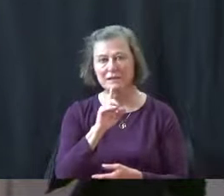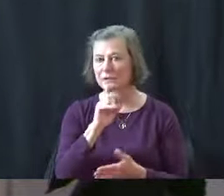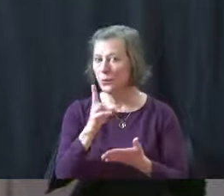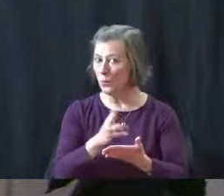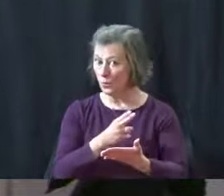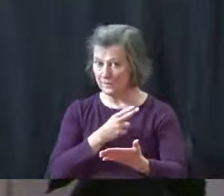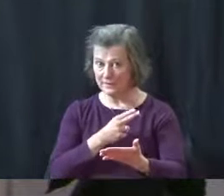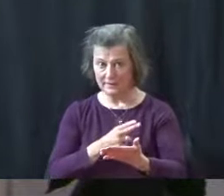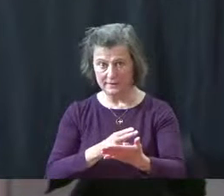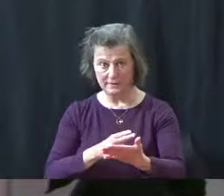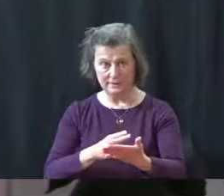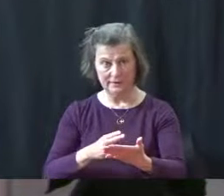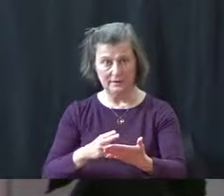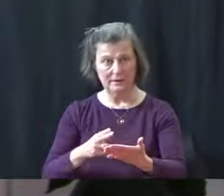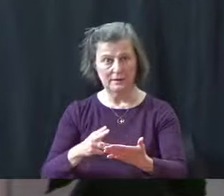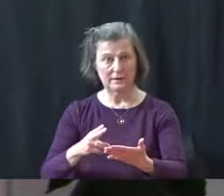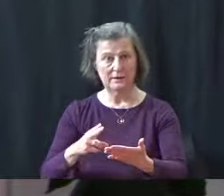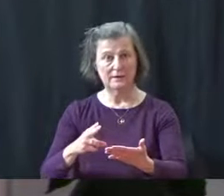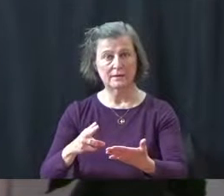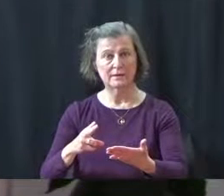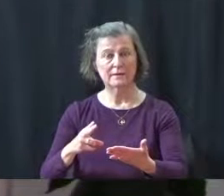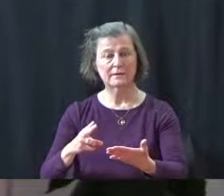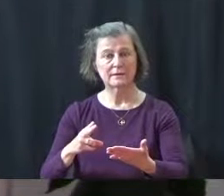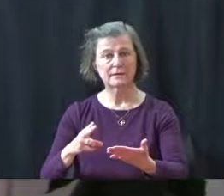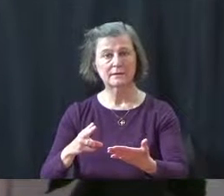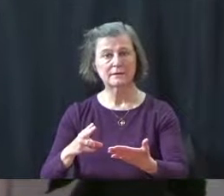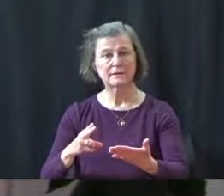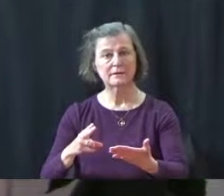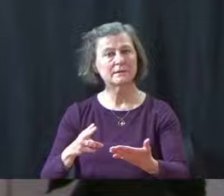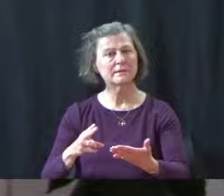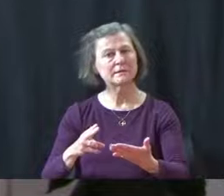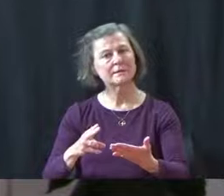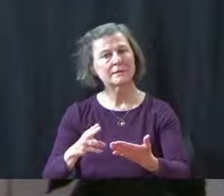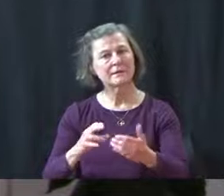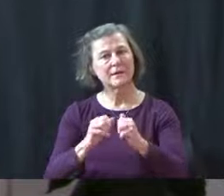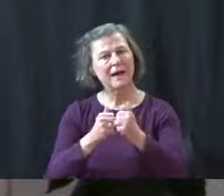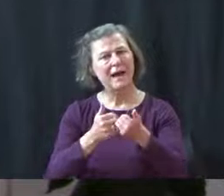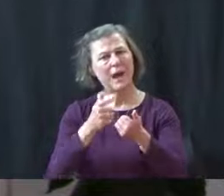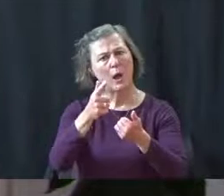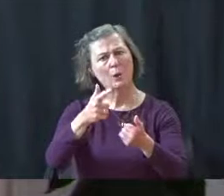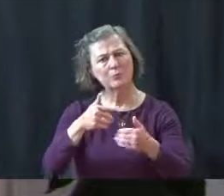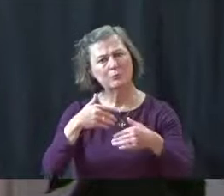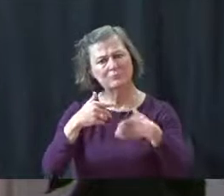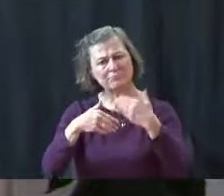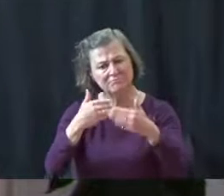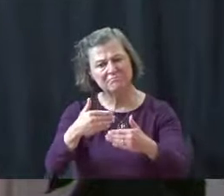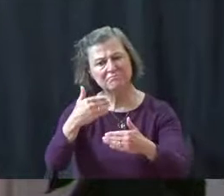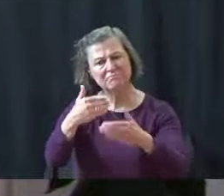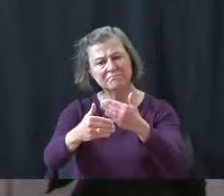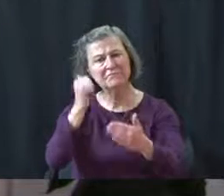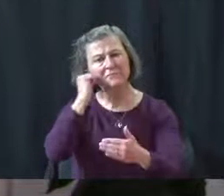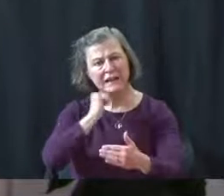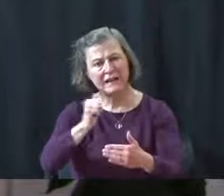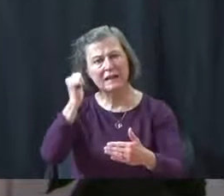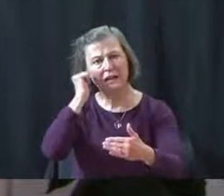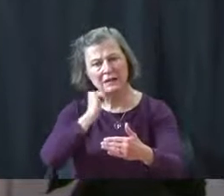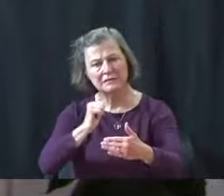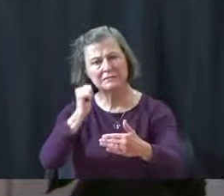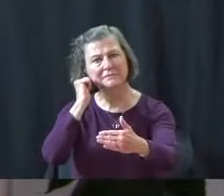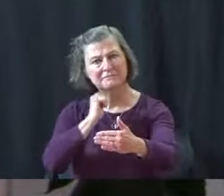How are you living from day to day?